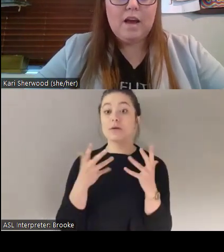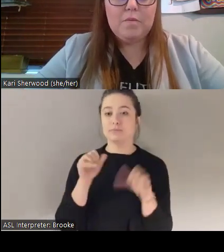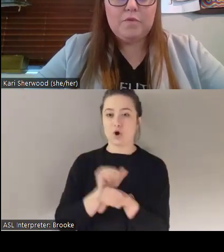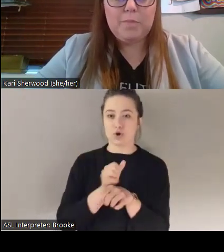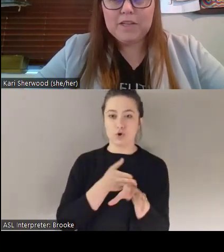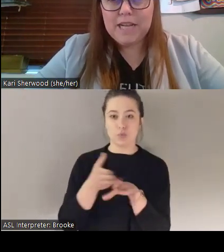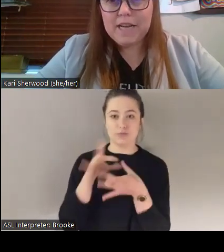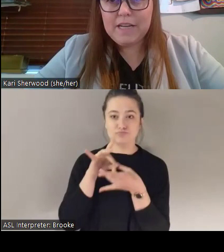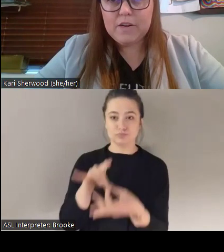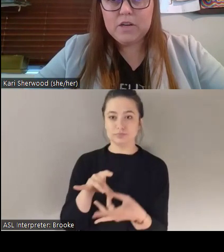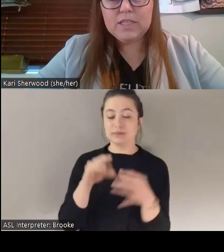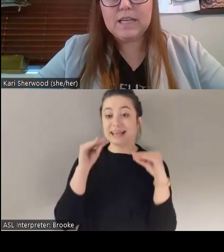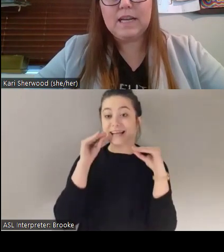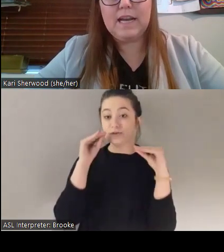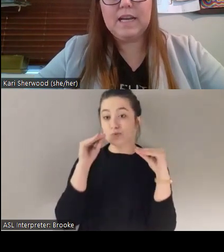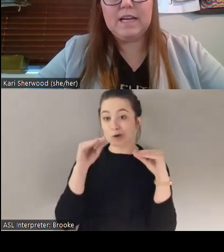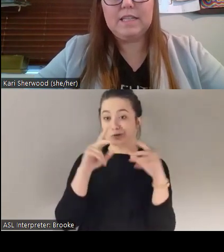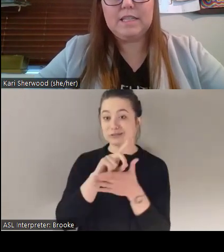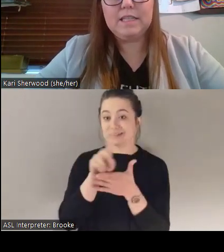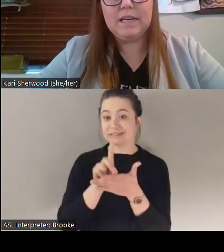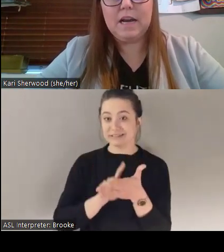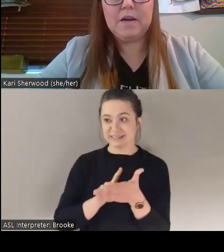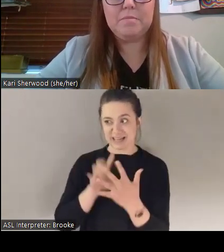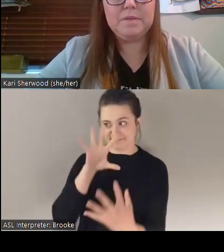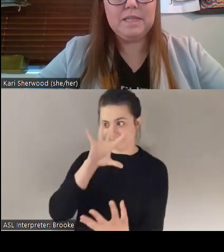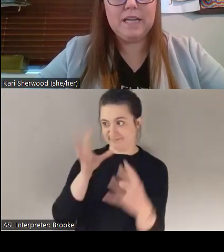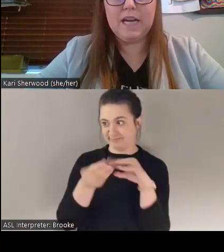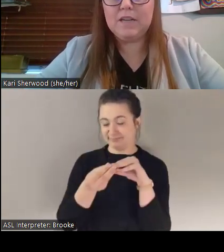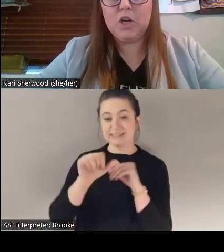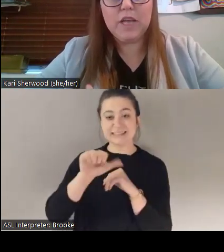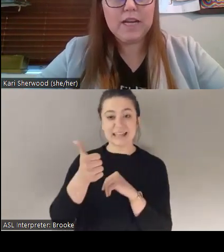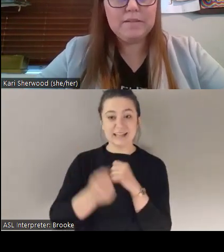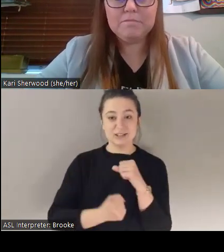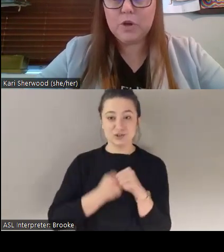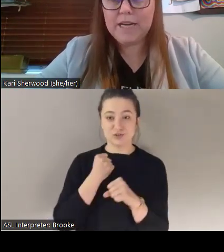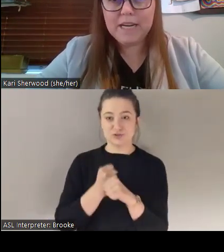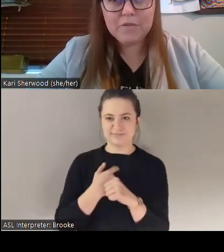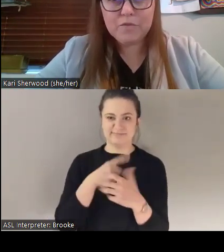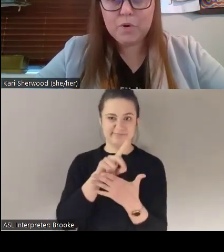for about 10 years and designed online training for